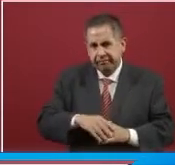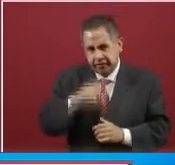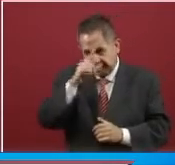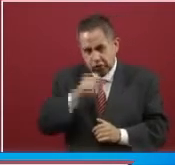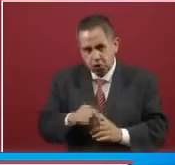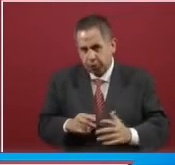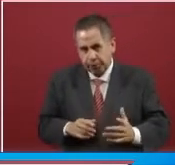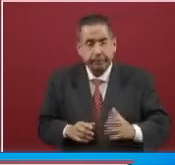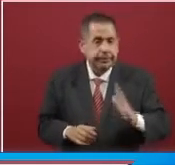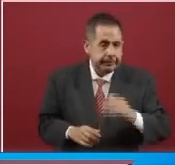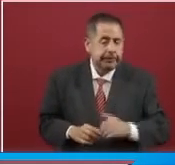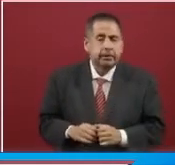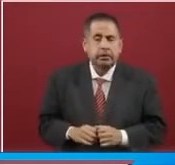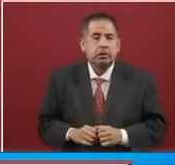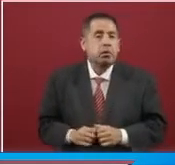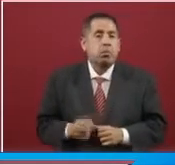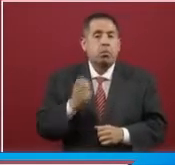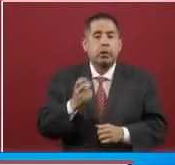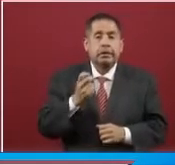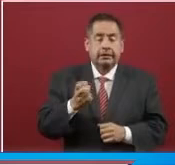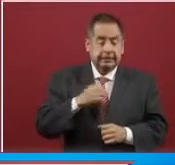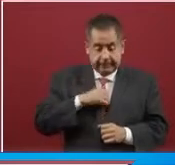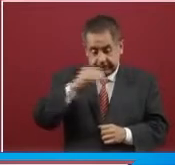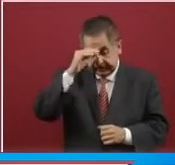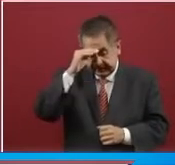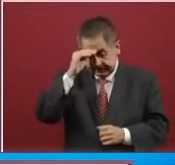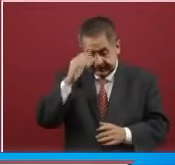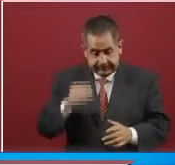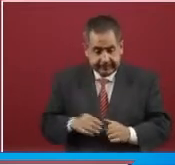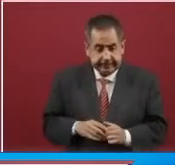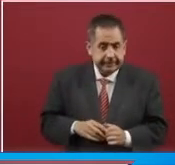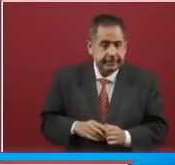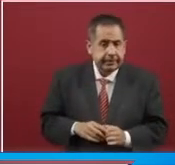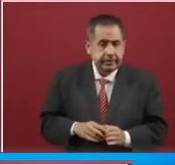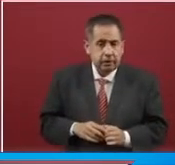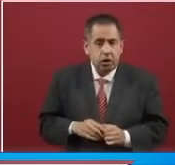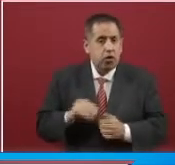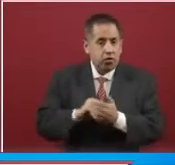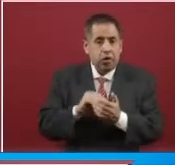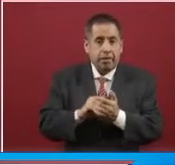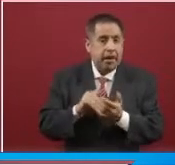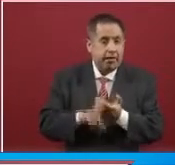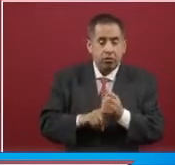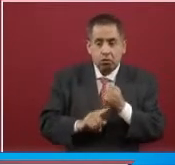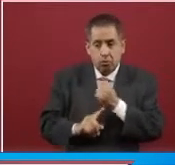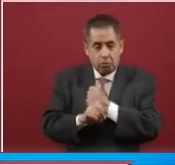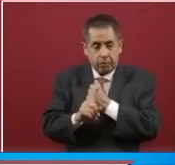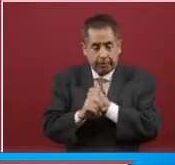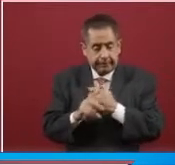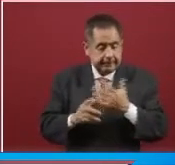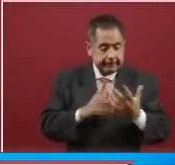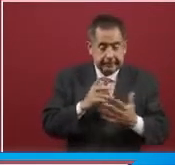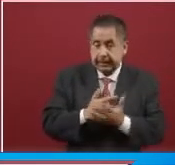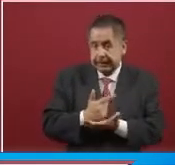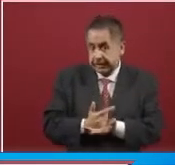it will prevent young people from taking the path of crime with viable alternatives Organized crime will no longer have an army of young people